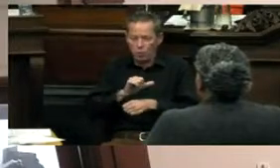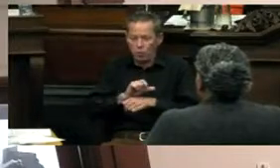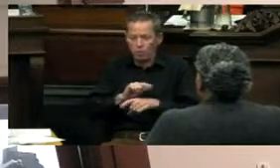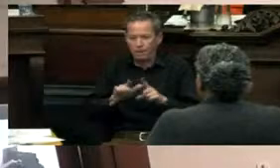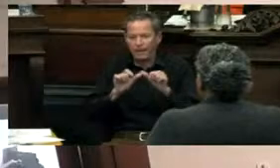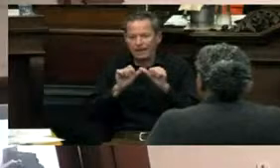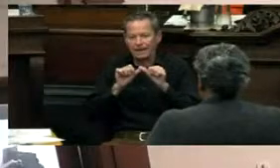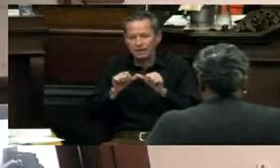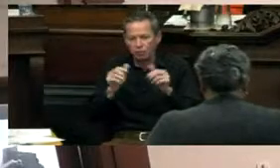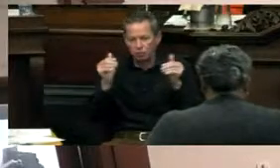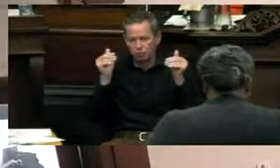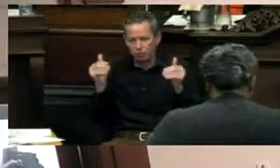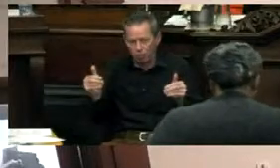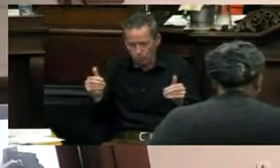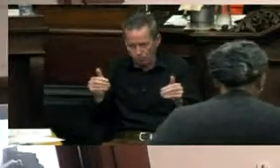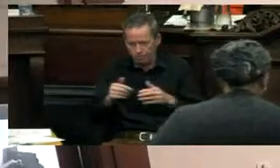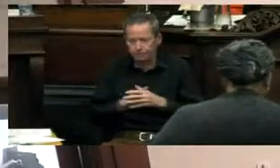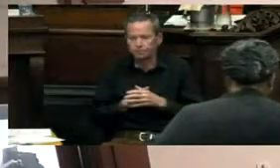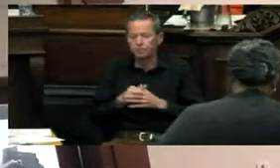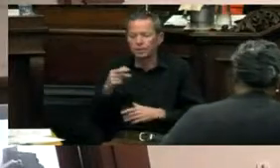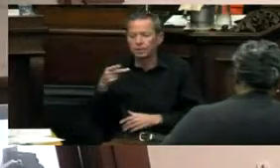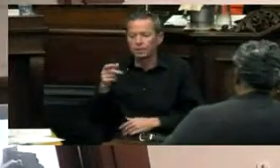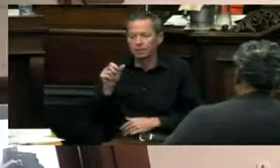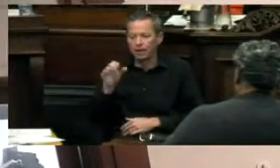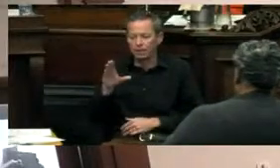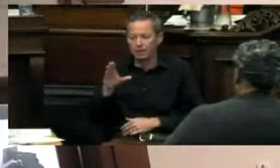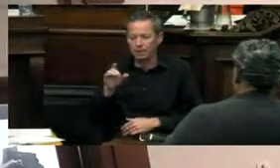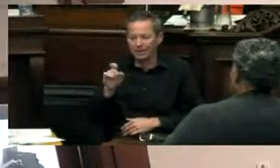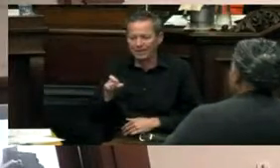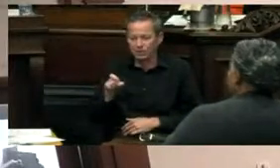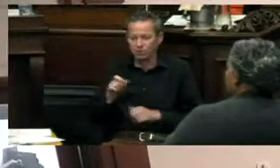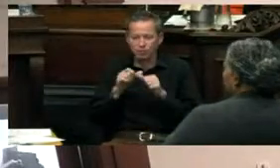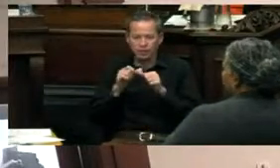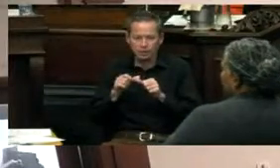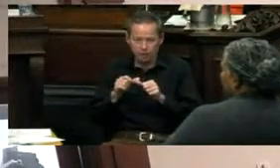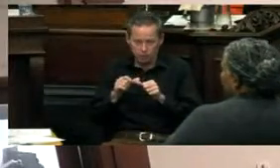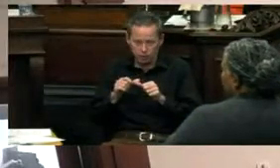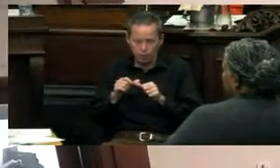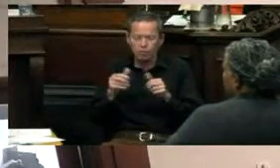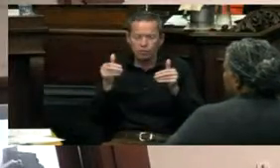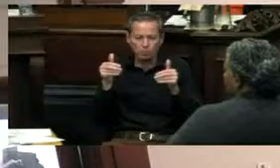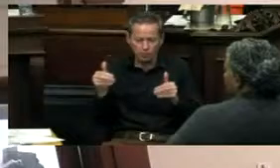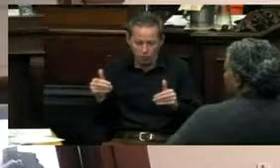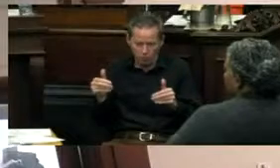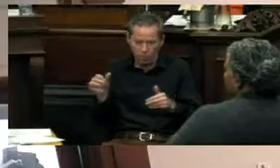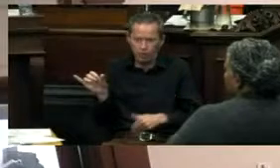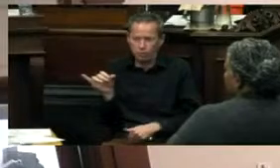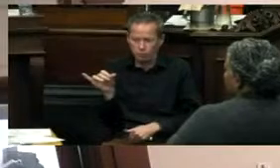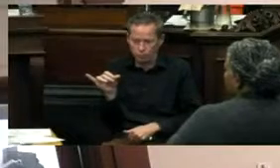police or the Locust Club, they do not stop the work, but they